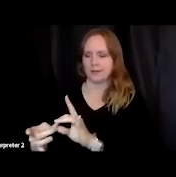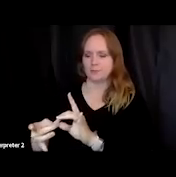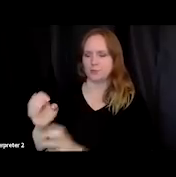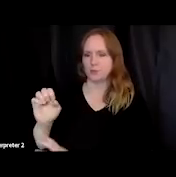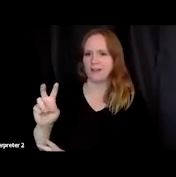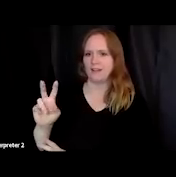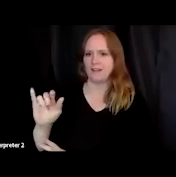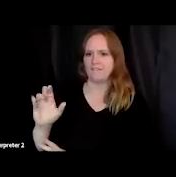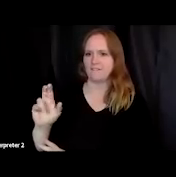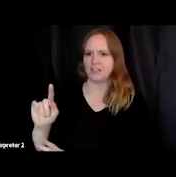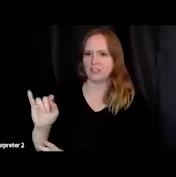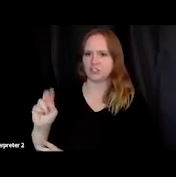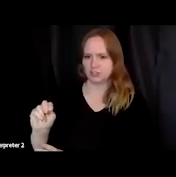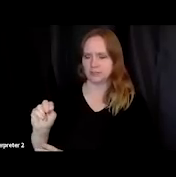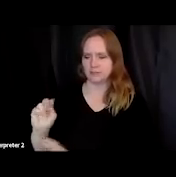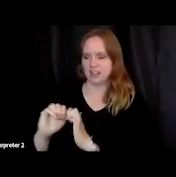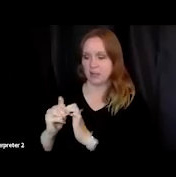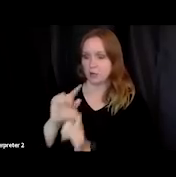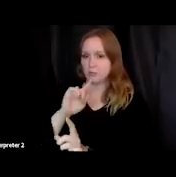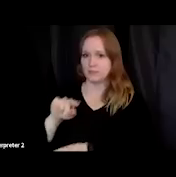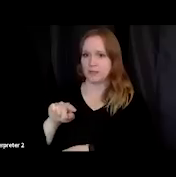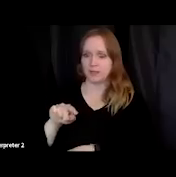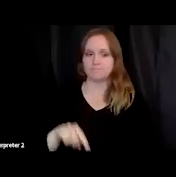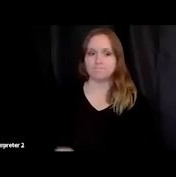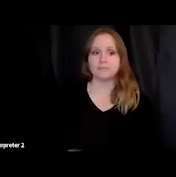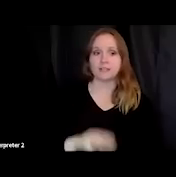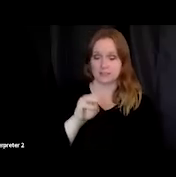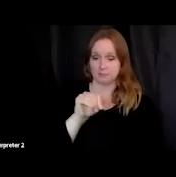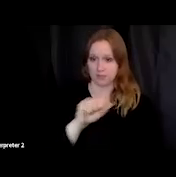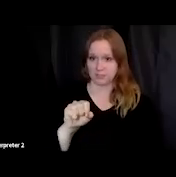how to respond to evictions. In Massachusetts, although again we have people